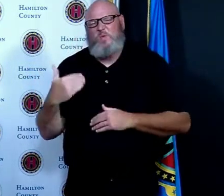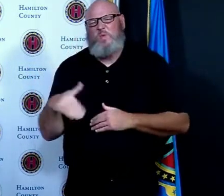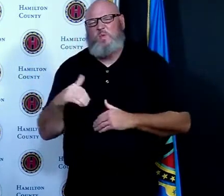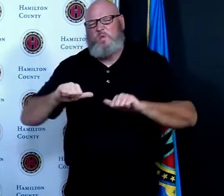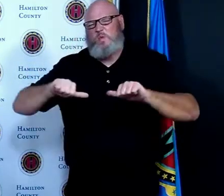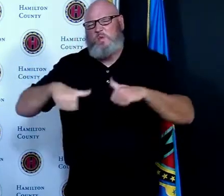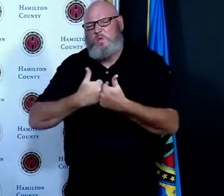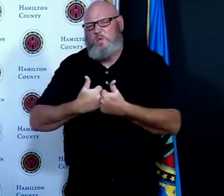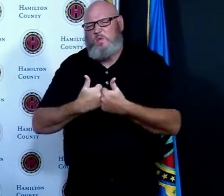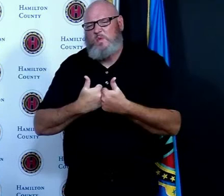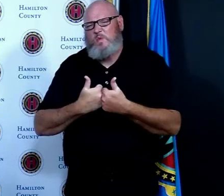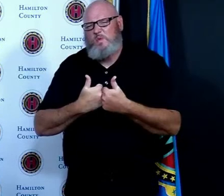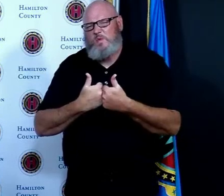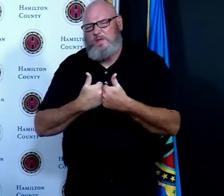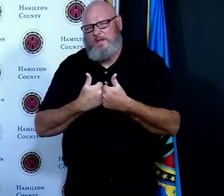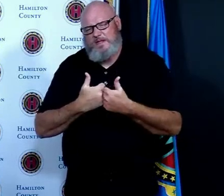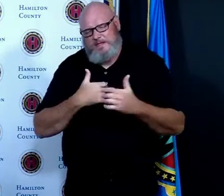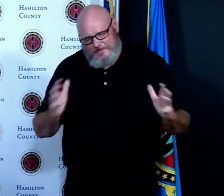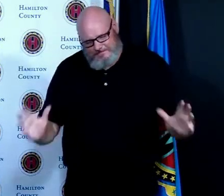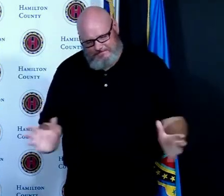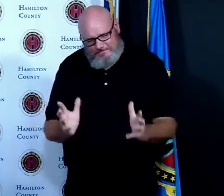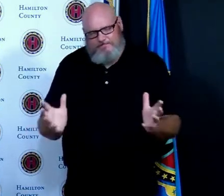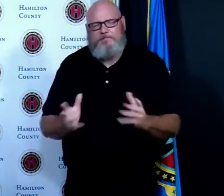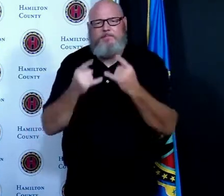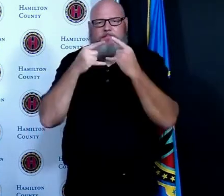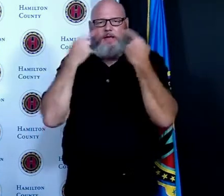and when we start getting that Covid-19 particularly in our into our older